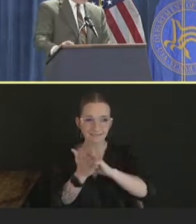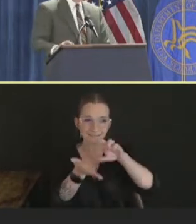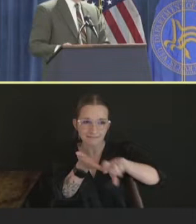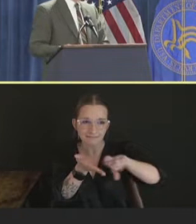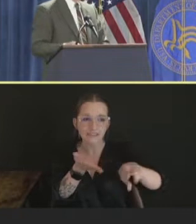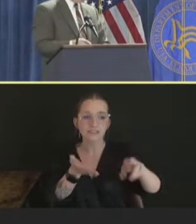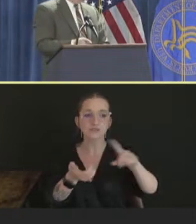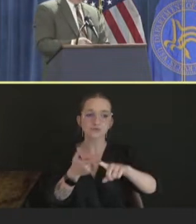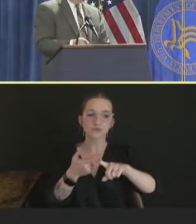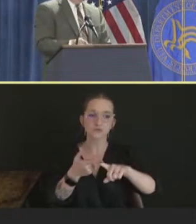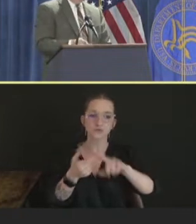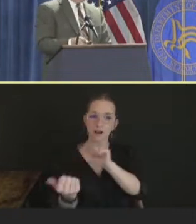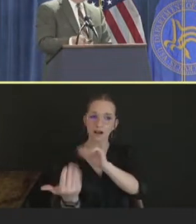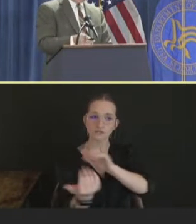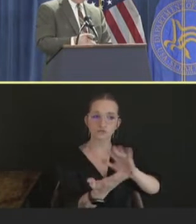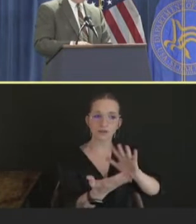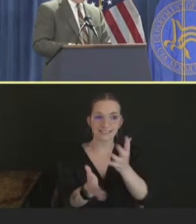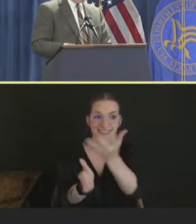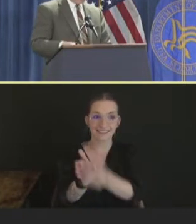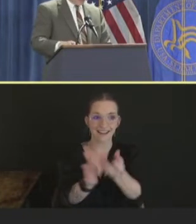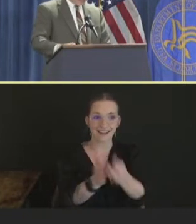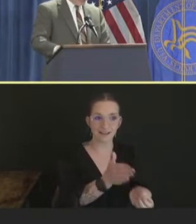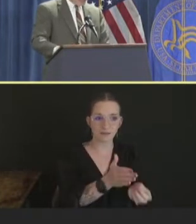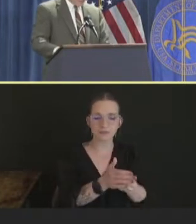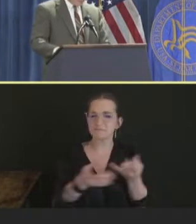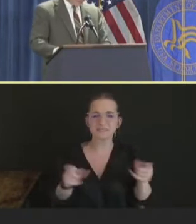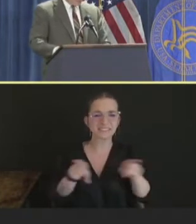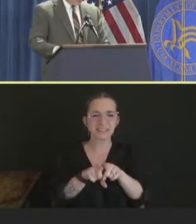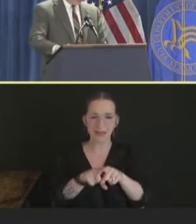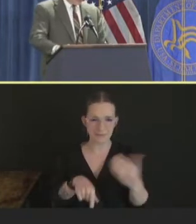And that's intact from the last time that we discussed it.